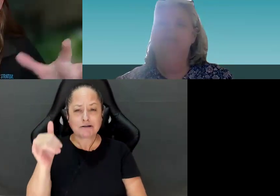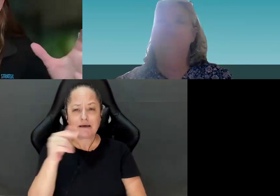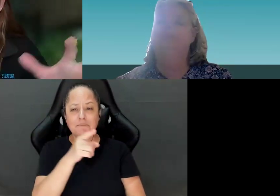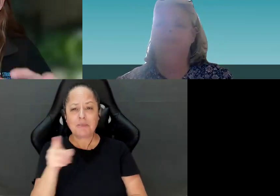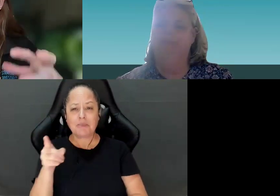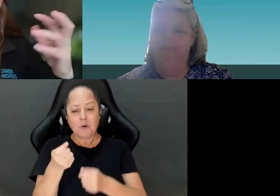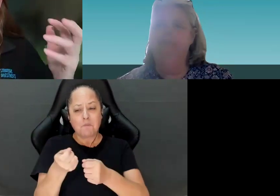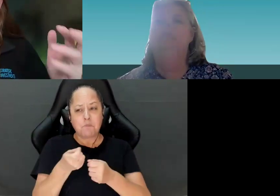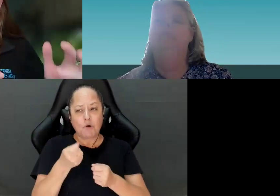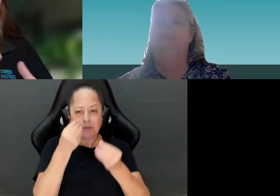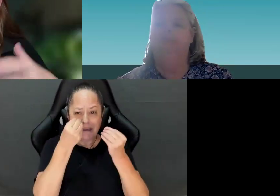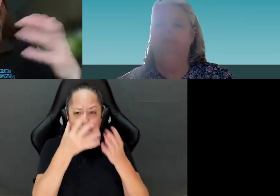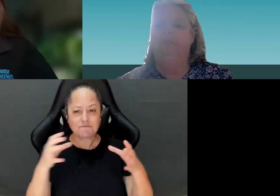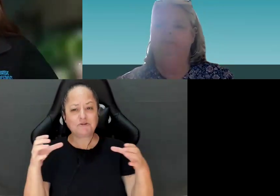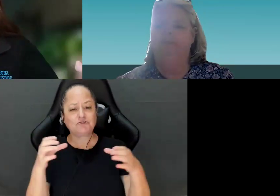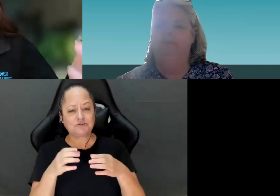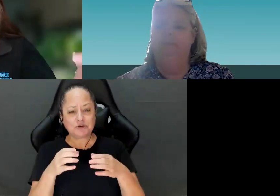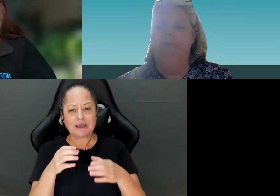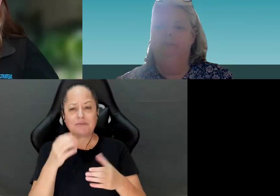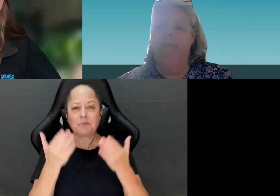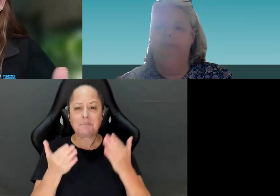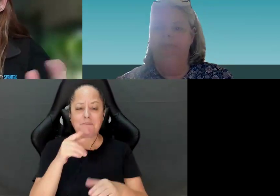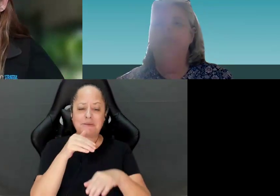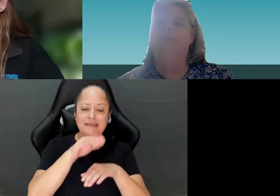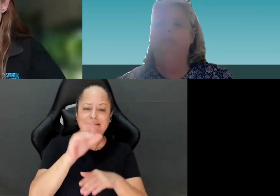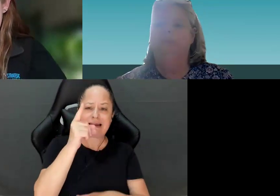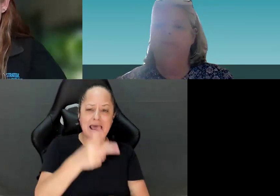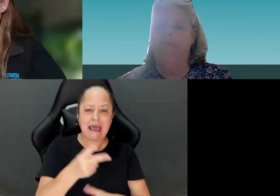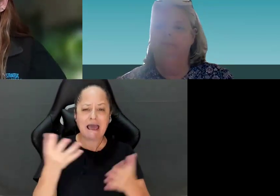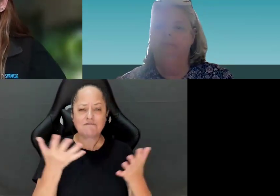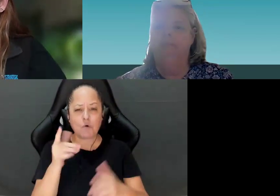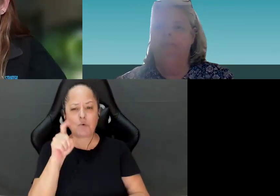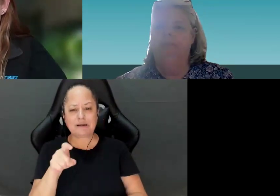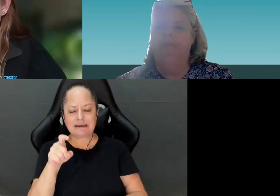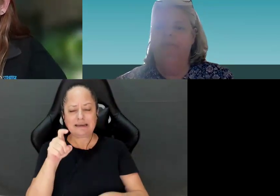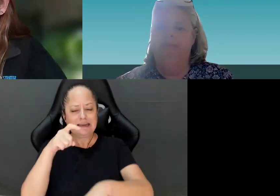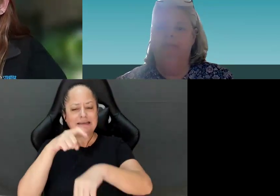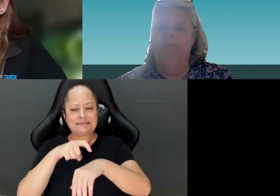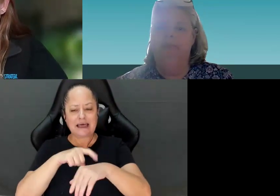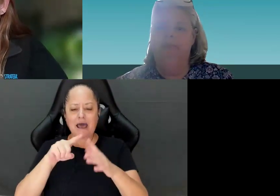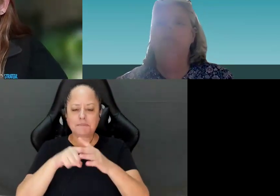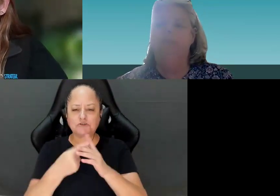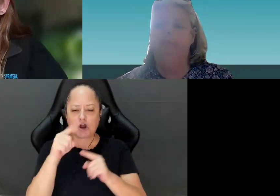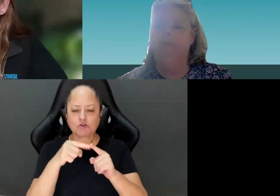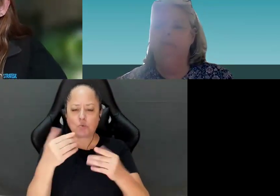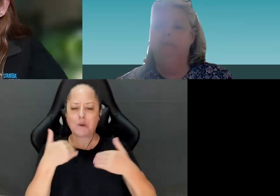the information together, and maybe they send us half of what we need. Our clock starts when we have everything.